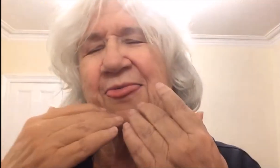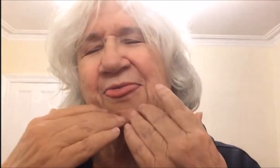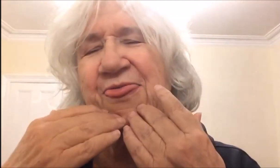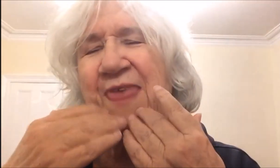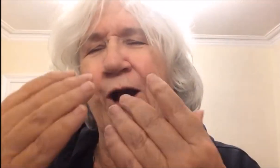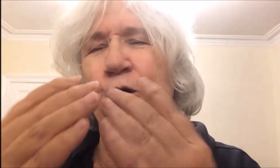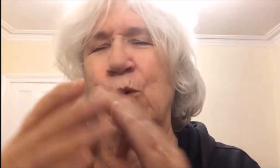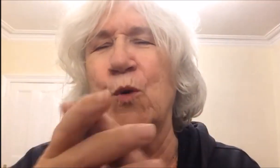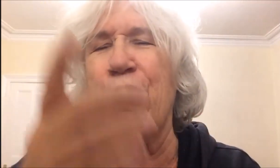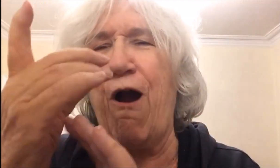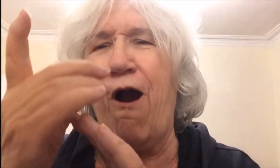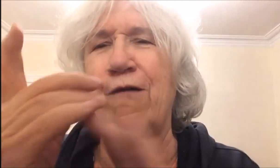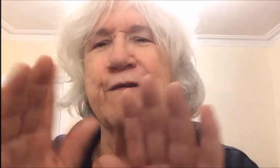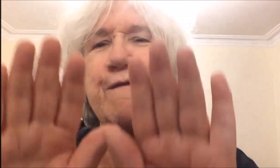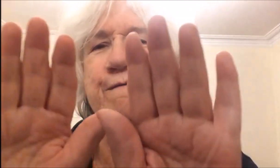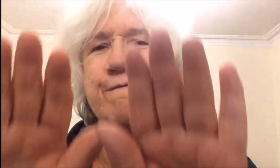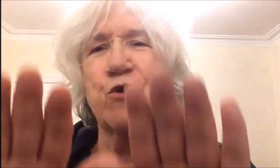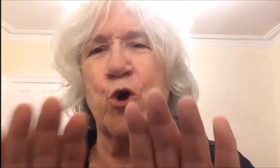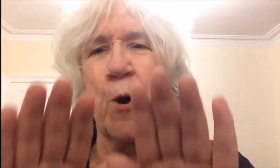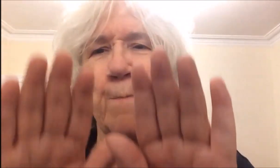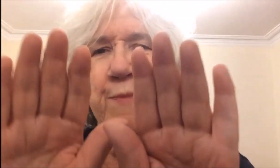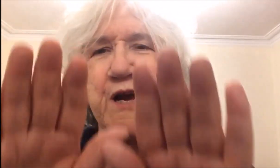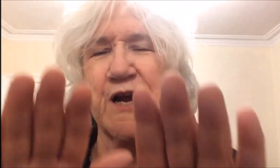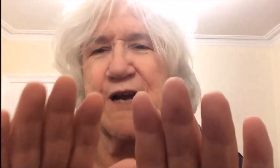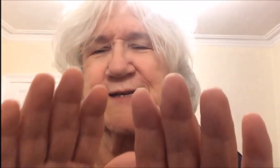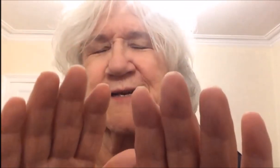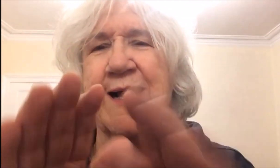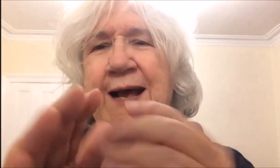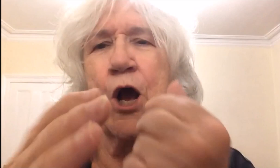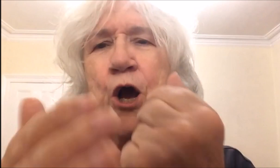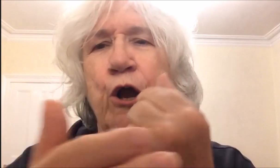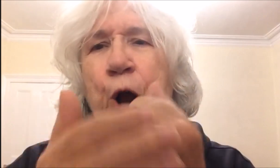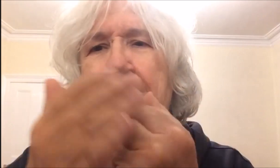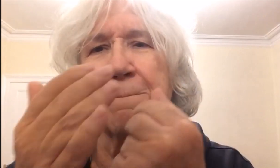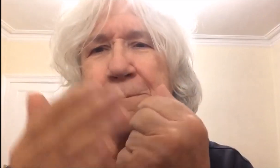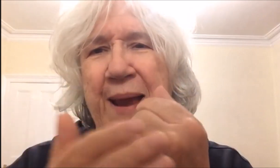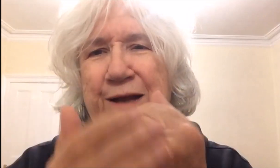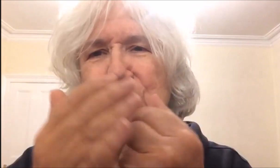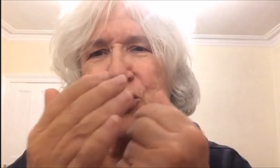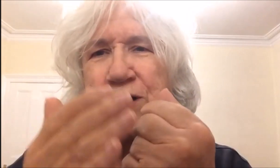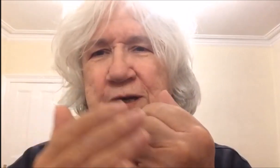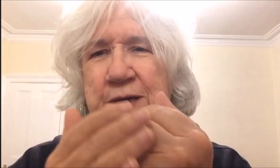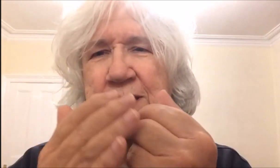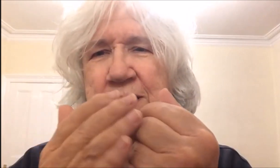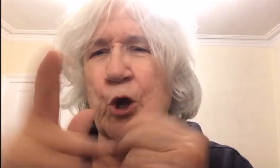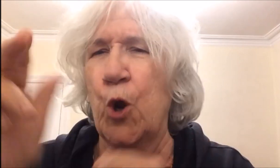Thank you, God, for your mercy and compassion,